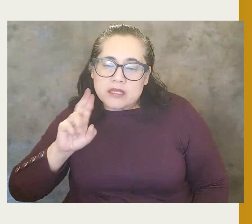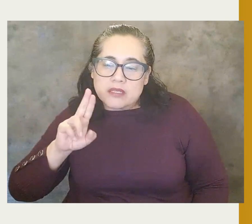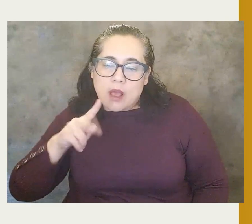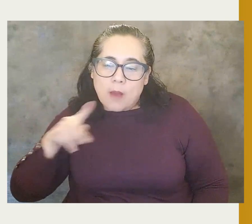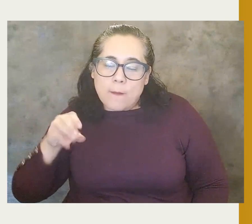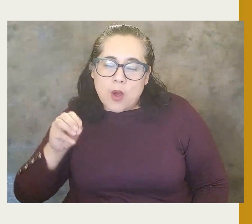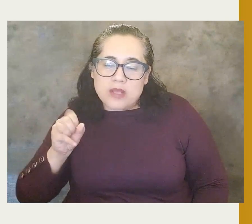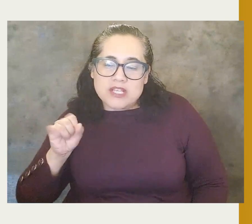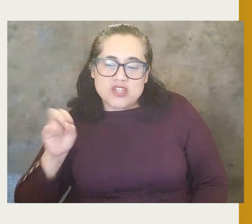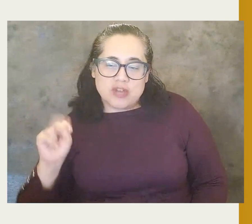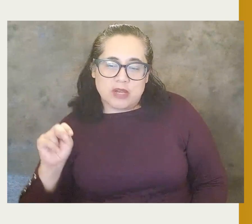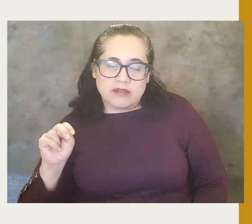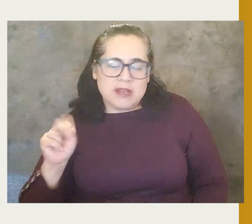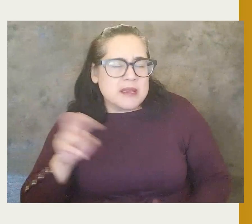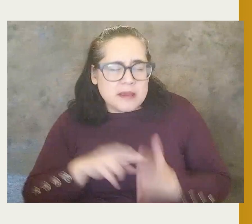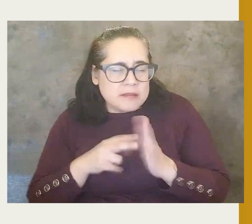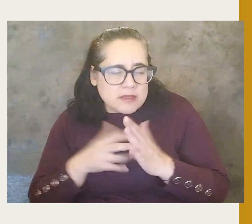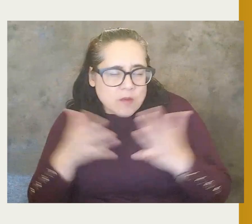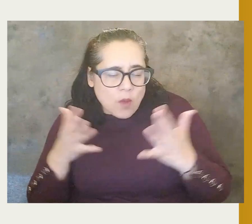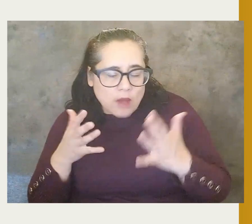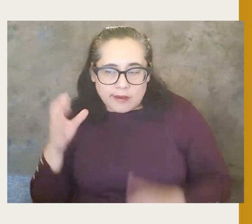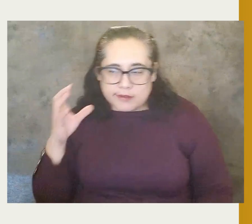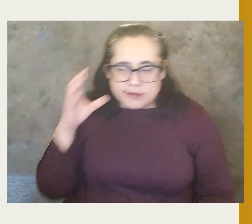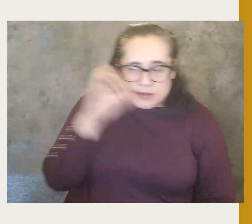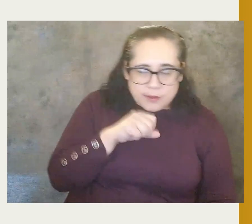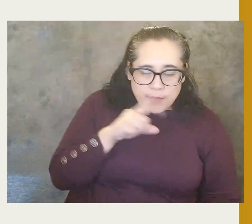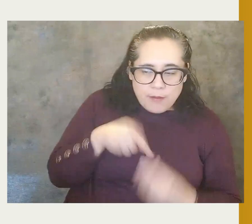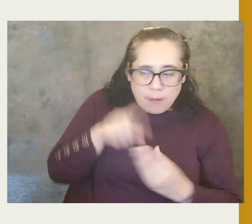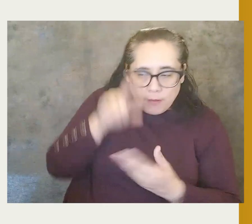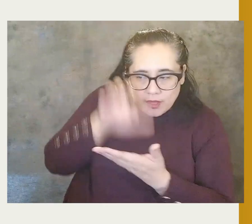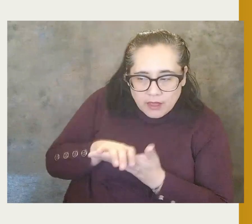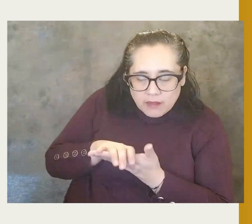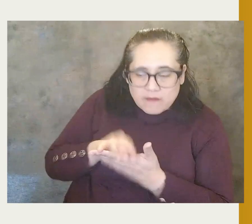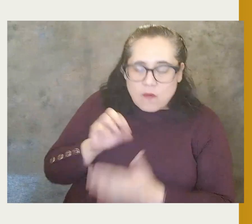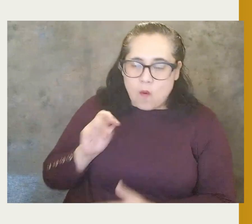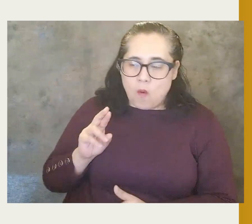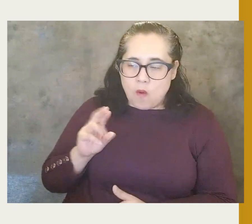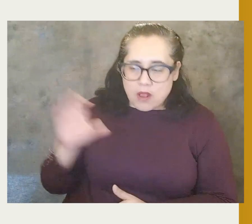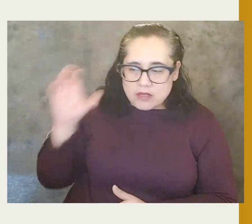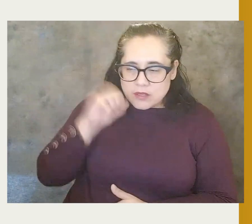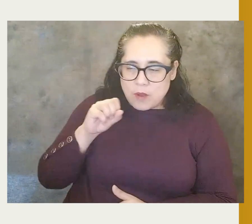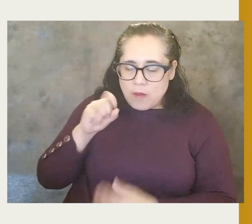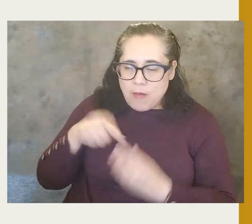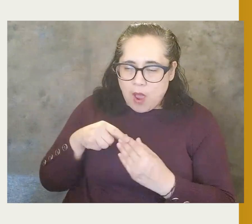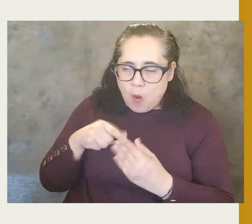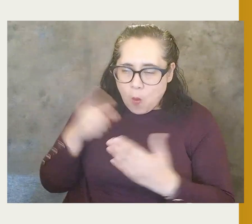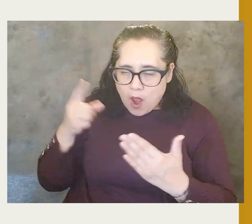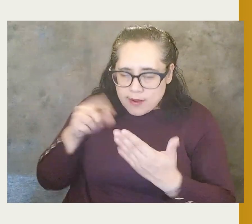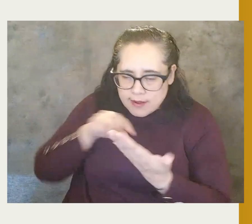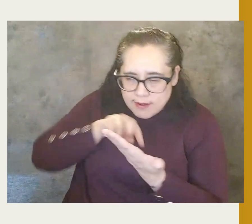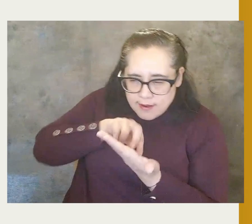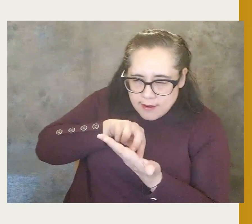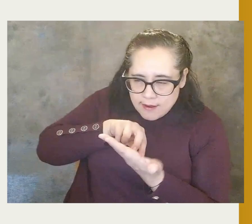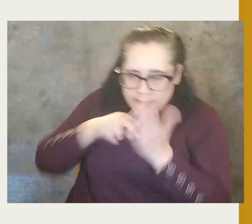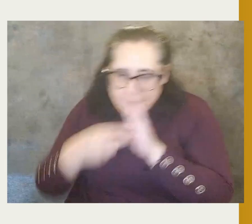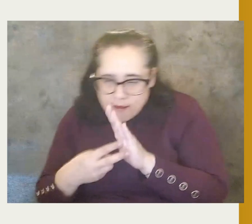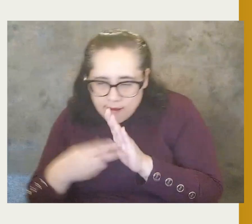Presupposition refers to an assumption about a belief or ... knowledge implied by a particular word or or expression.